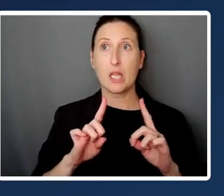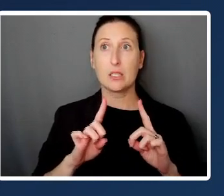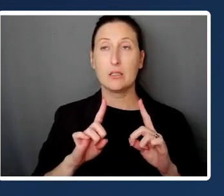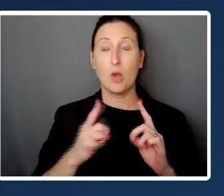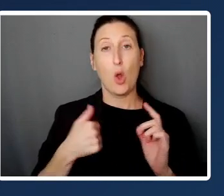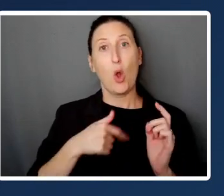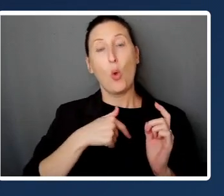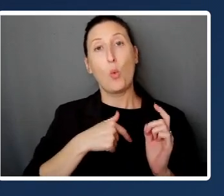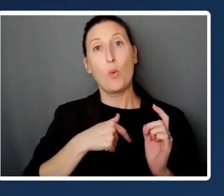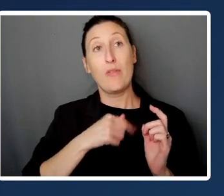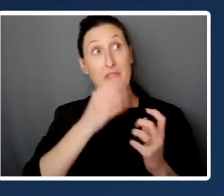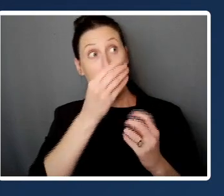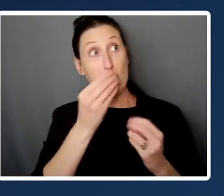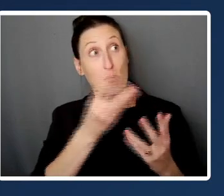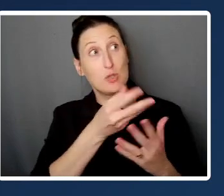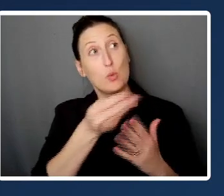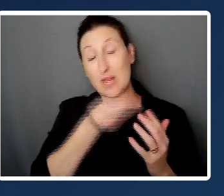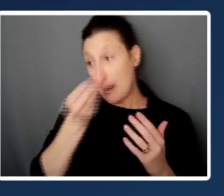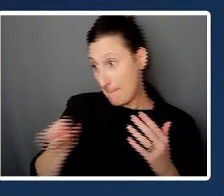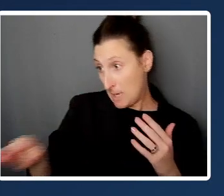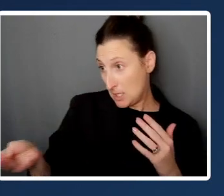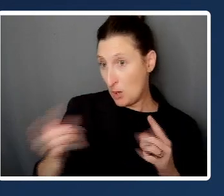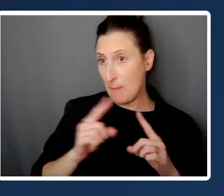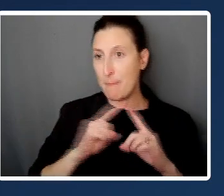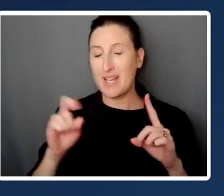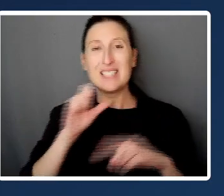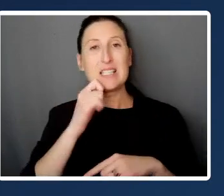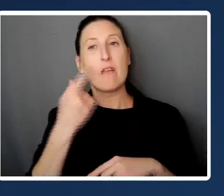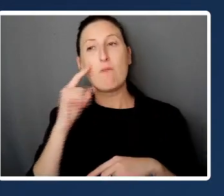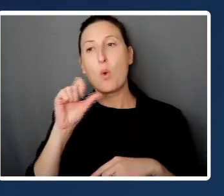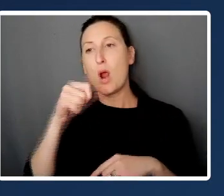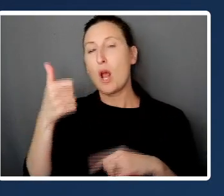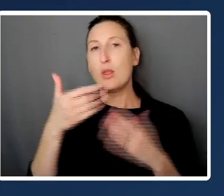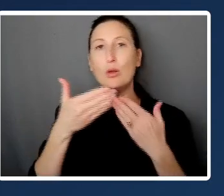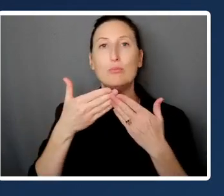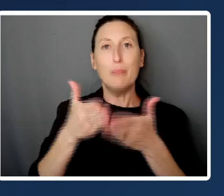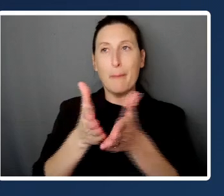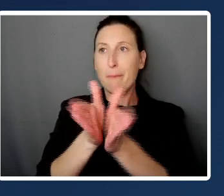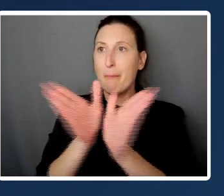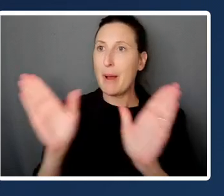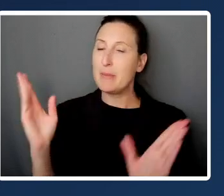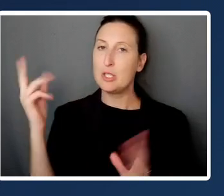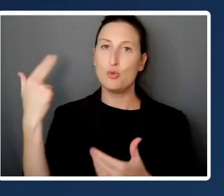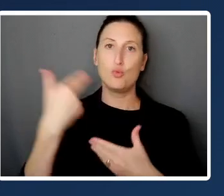don't. It's not where other people would join that community. I would think, Robbie, probably